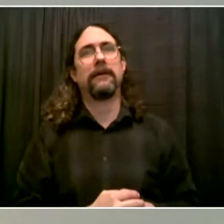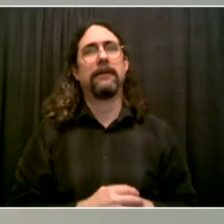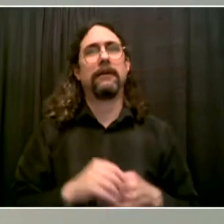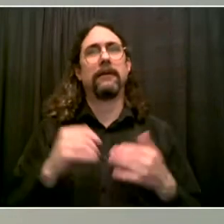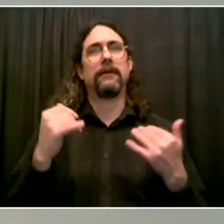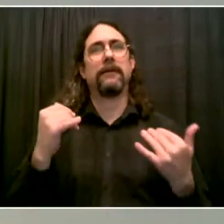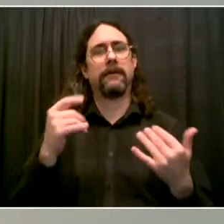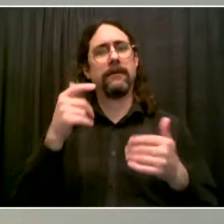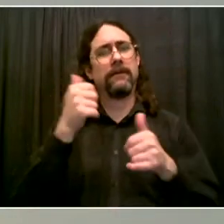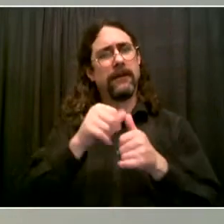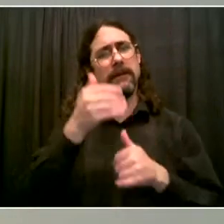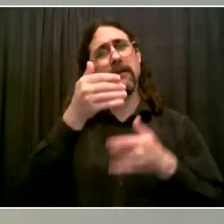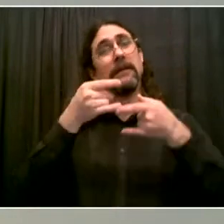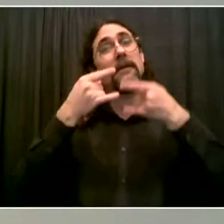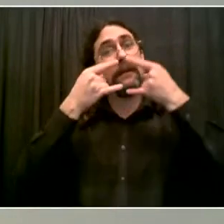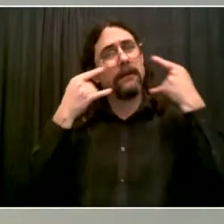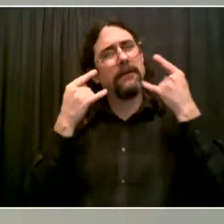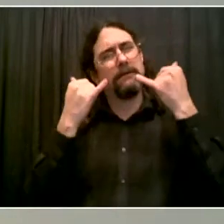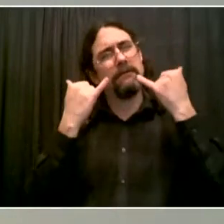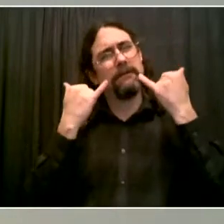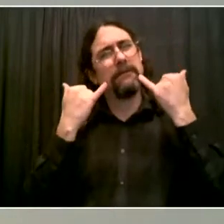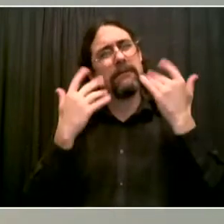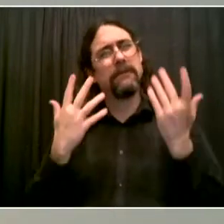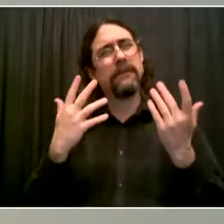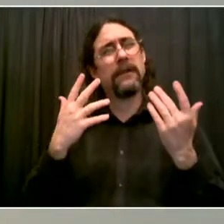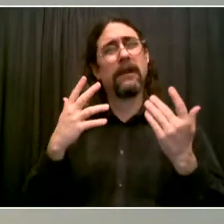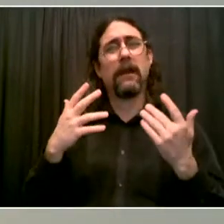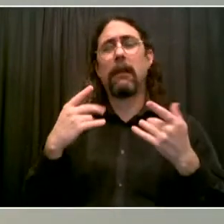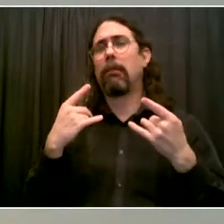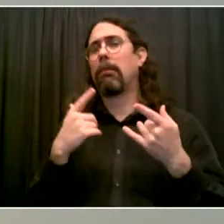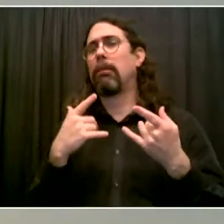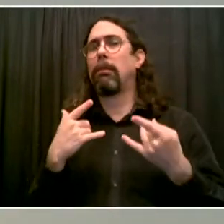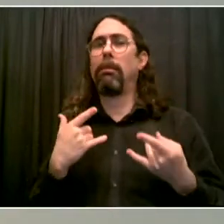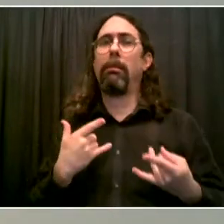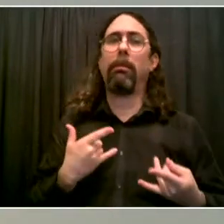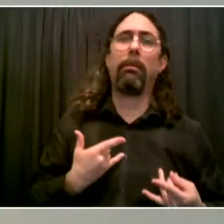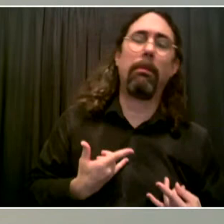CONSISTENTLY AND PROPERLY. THOSE ARE THE ONES THAT WILL